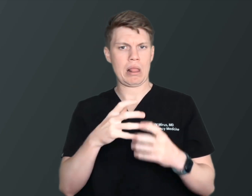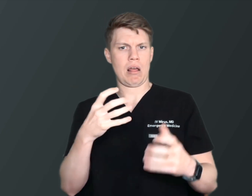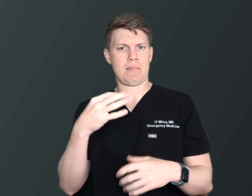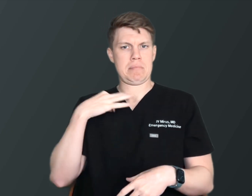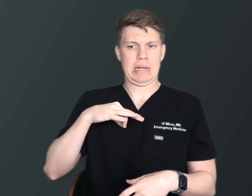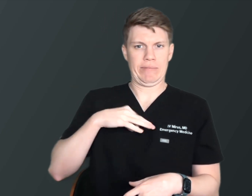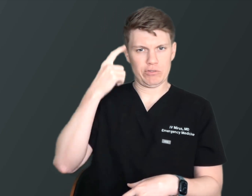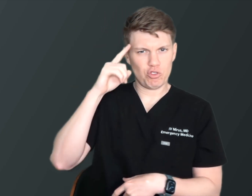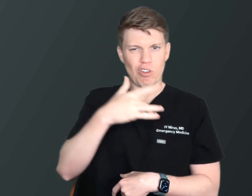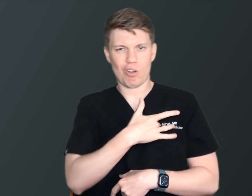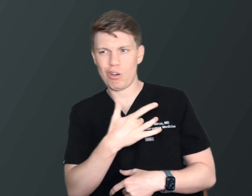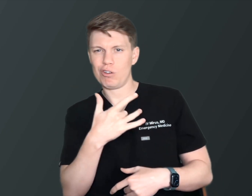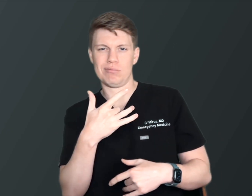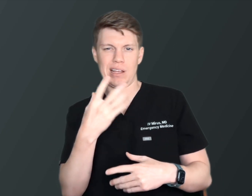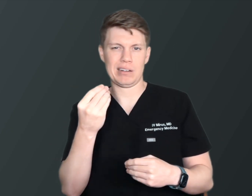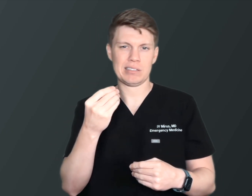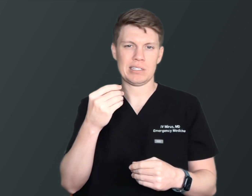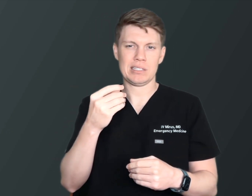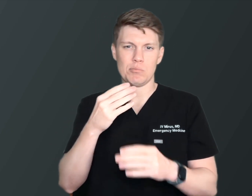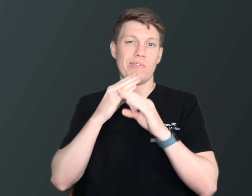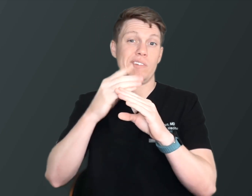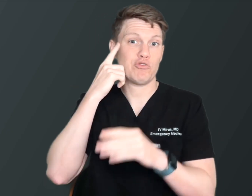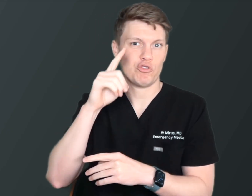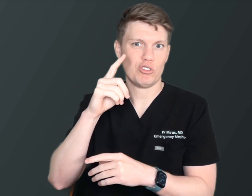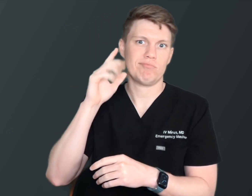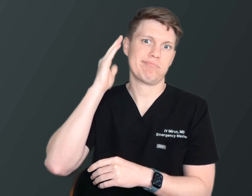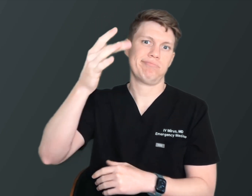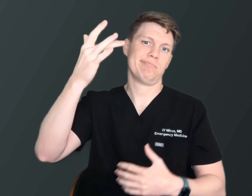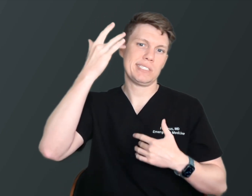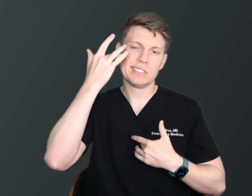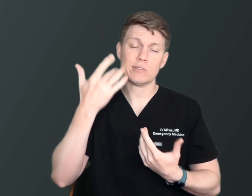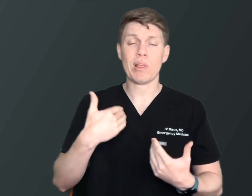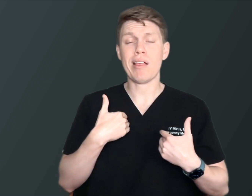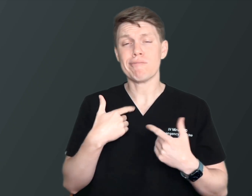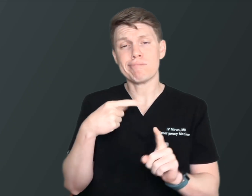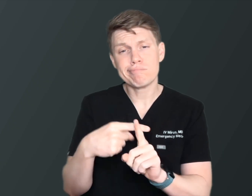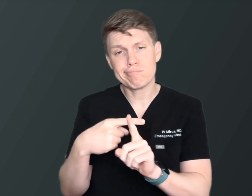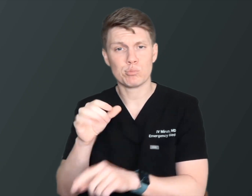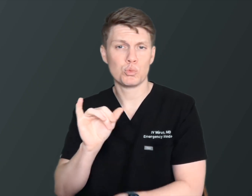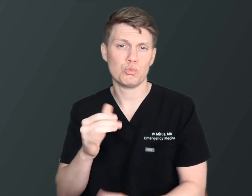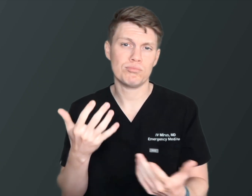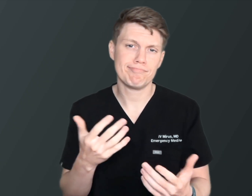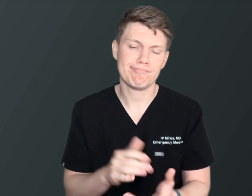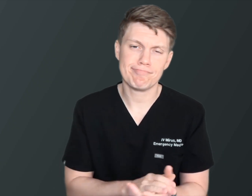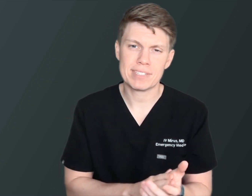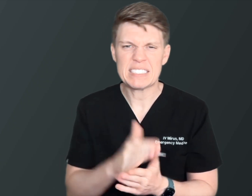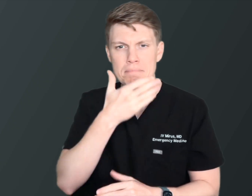There’s a lot of benefits for your heart and potential diseases. These are the pros.